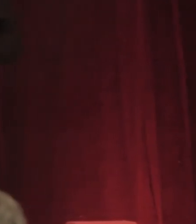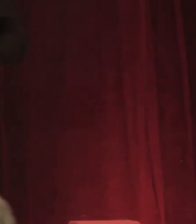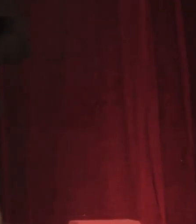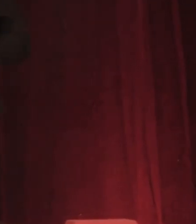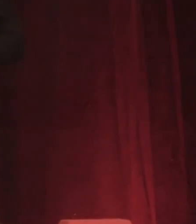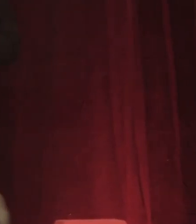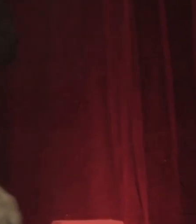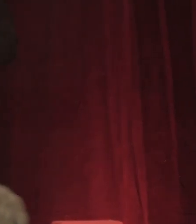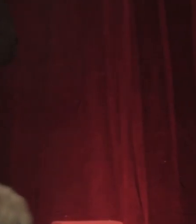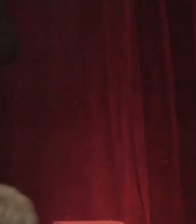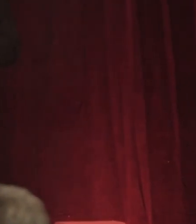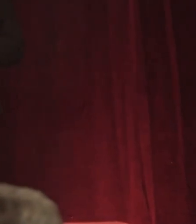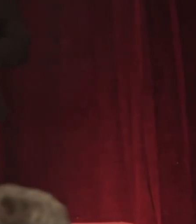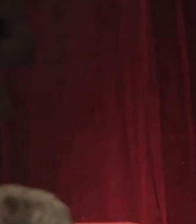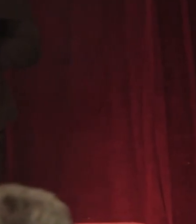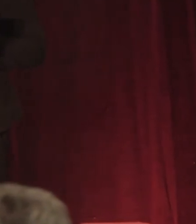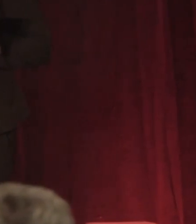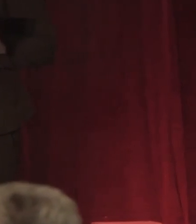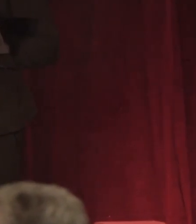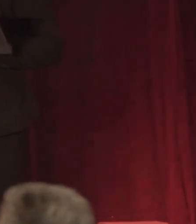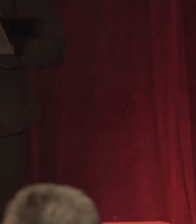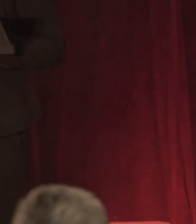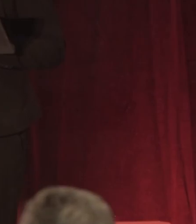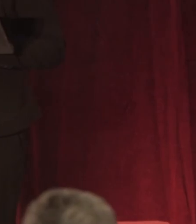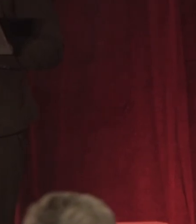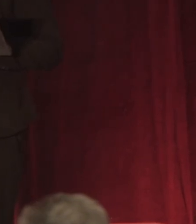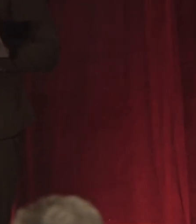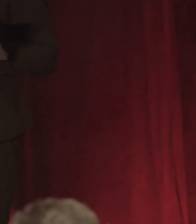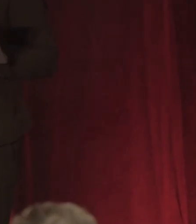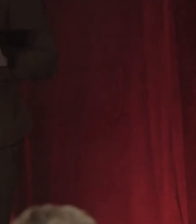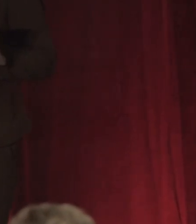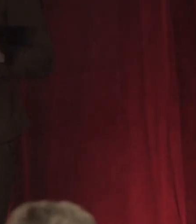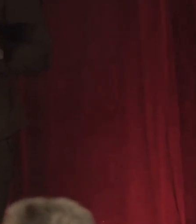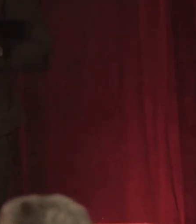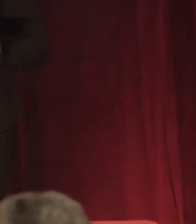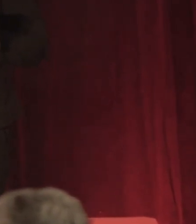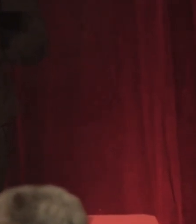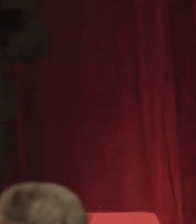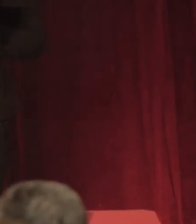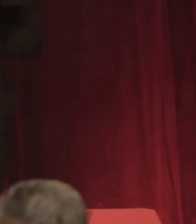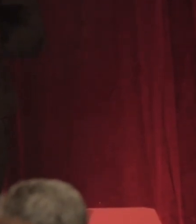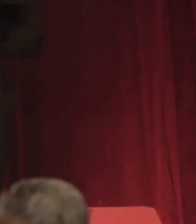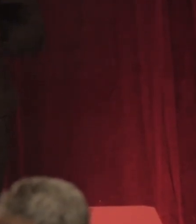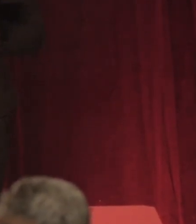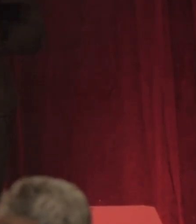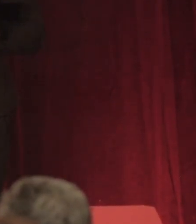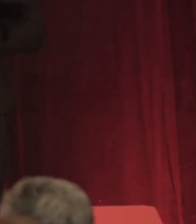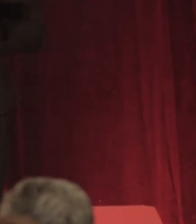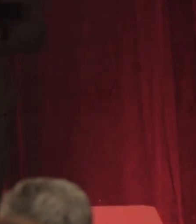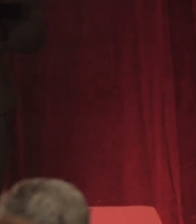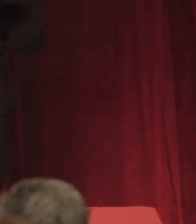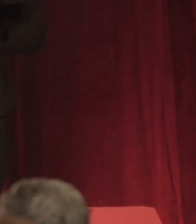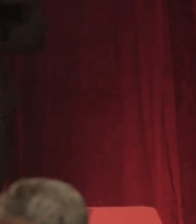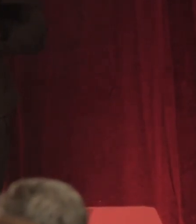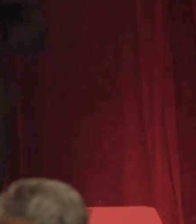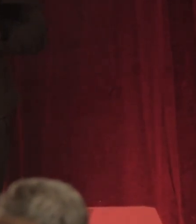Thank you again Governor Ivey for joining us for this wonderful award ceremony. To all the award winners, congratulations.